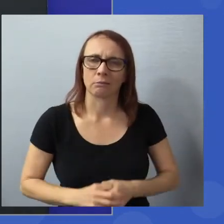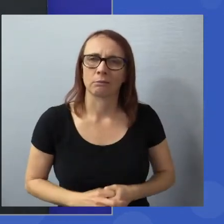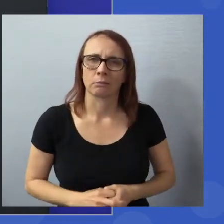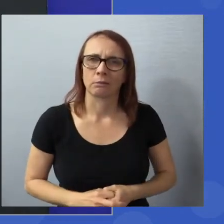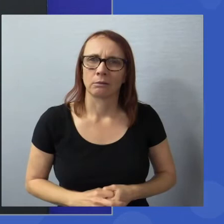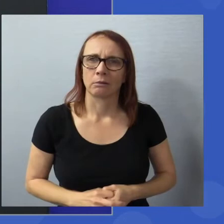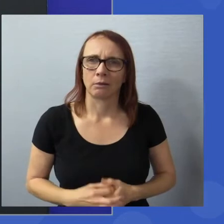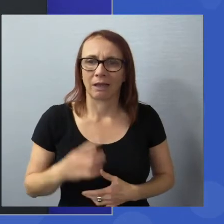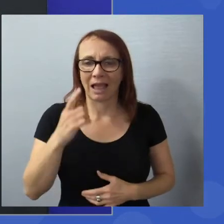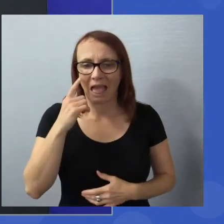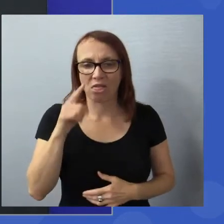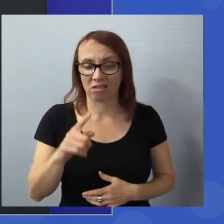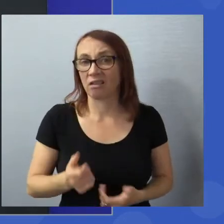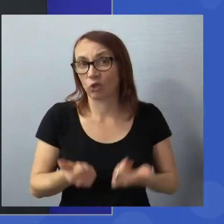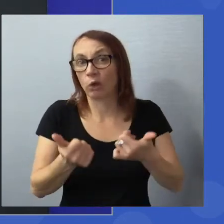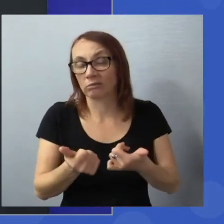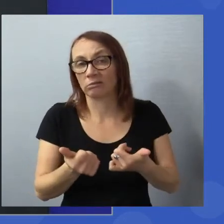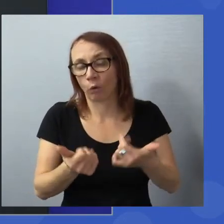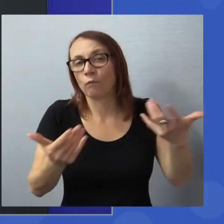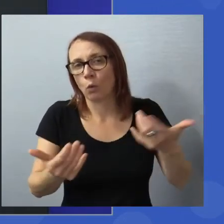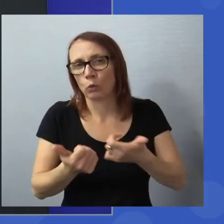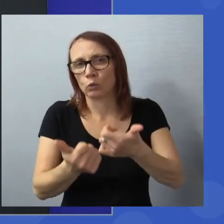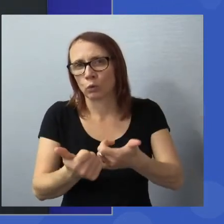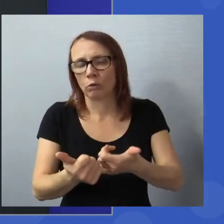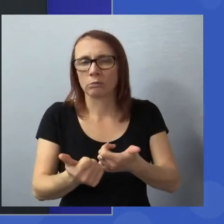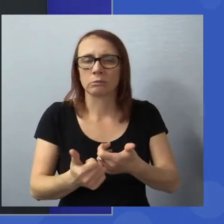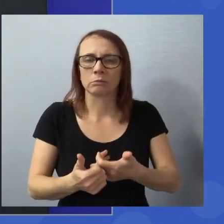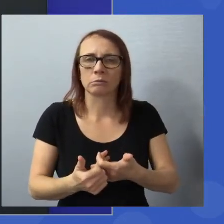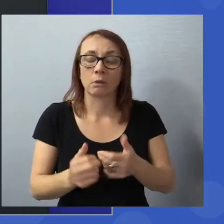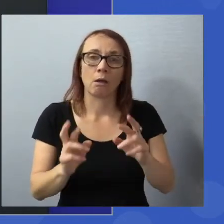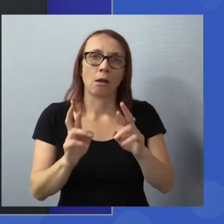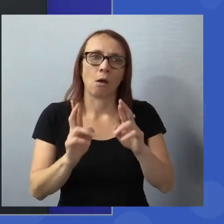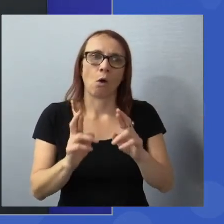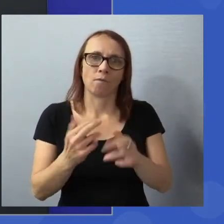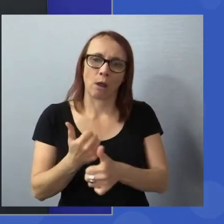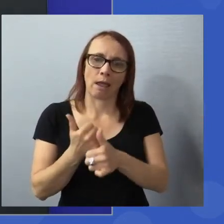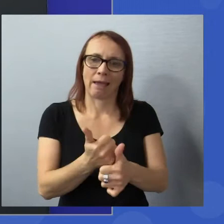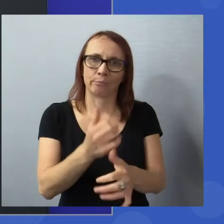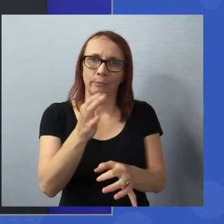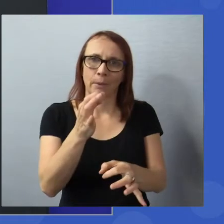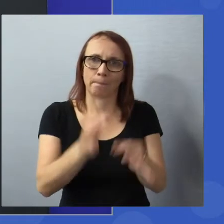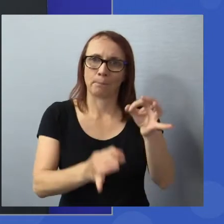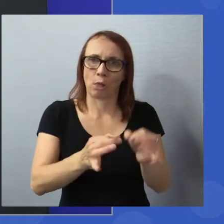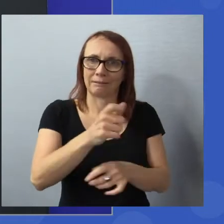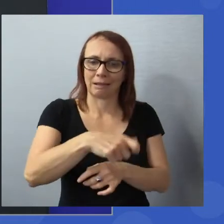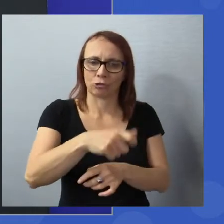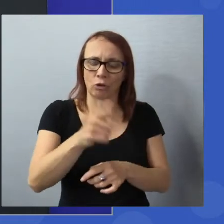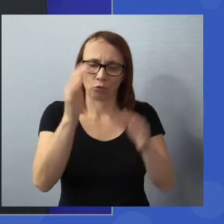it's obvious that that would be a good thing in many many ways it would hopefully it would help the politicians and others to focus on what actually is